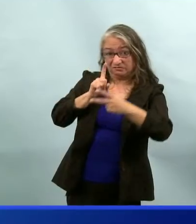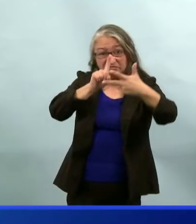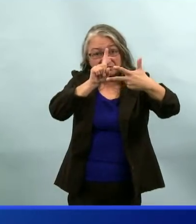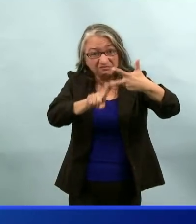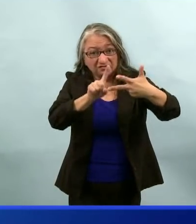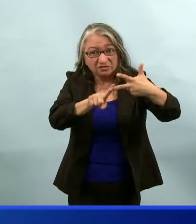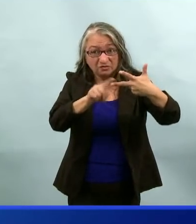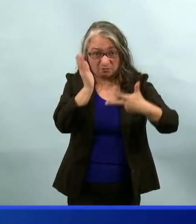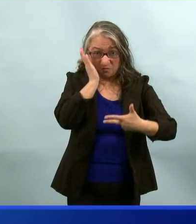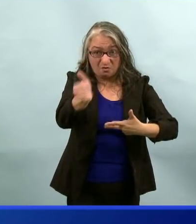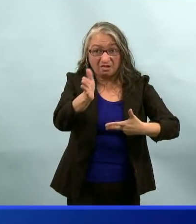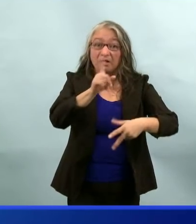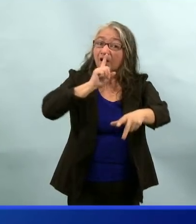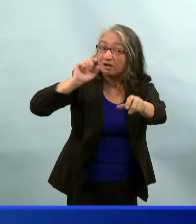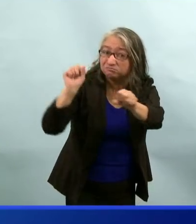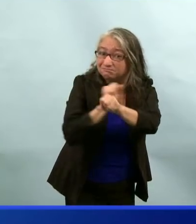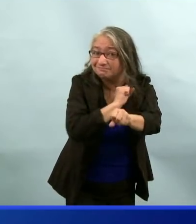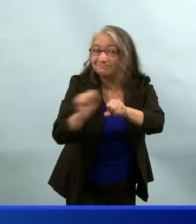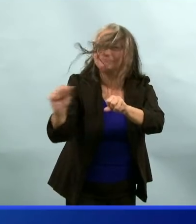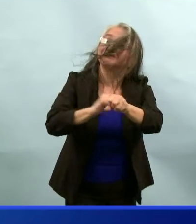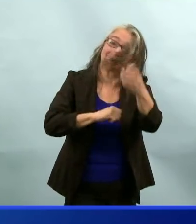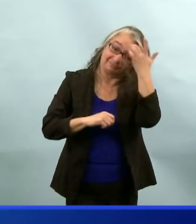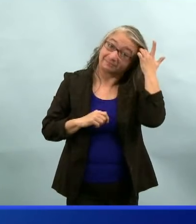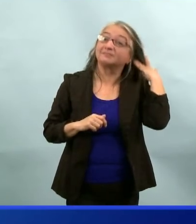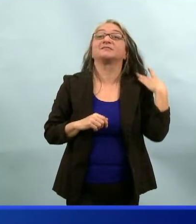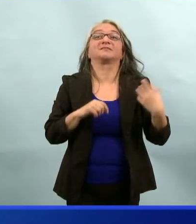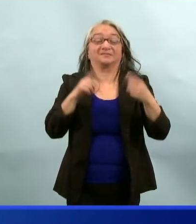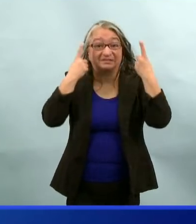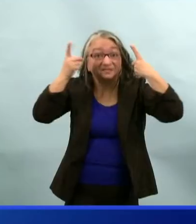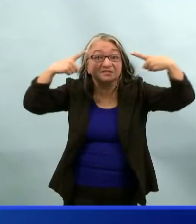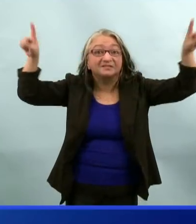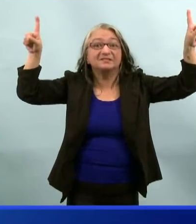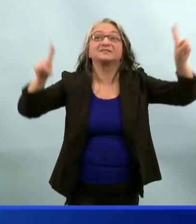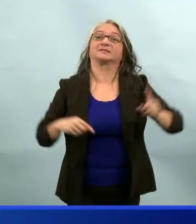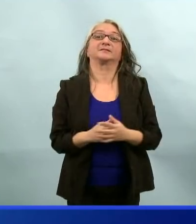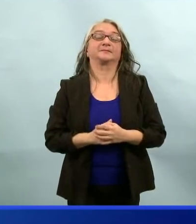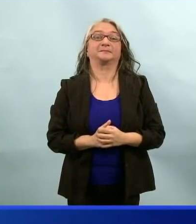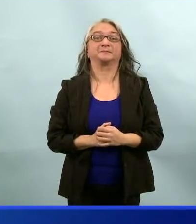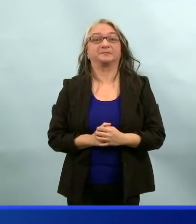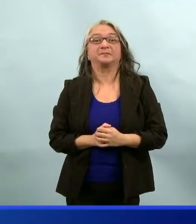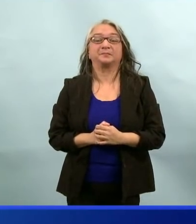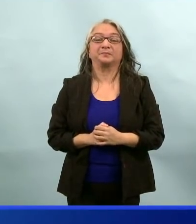the science is still emerging but as i mentioned earlier what we see so far is very positive